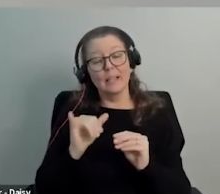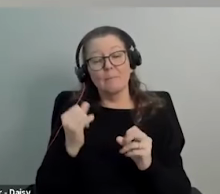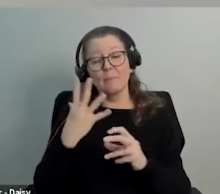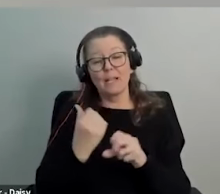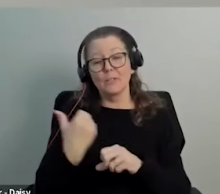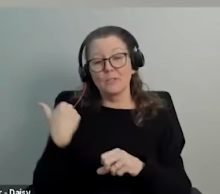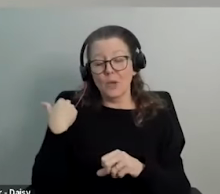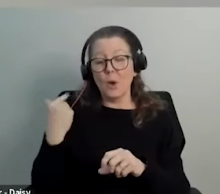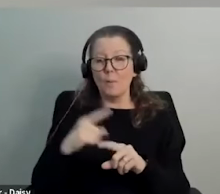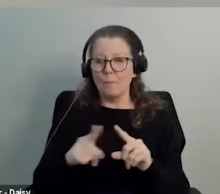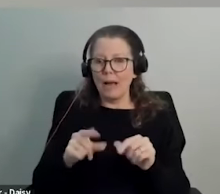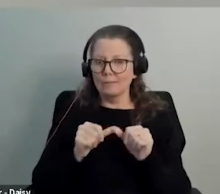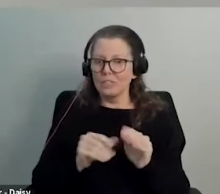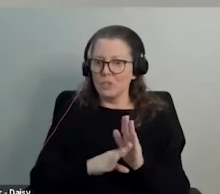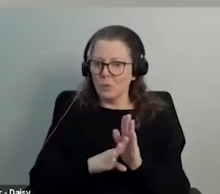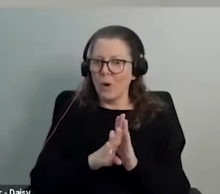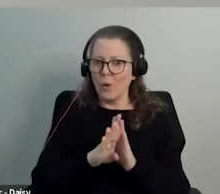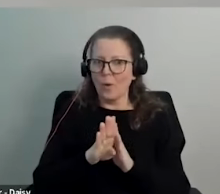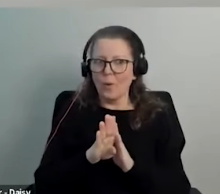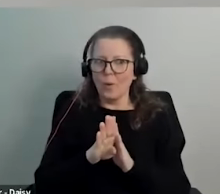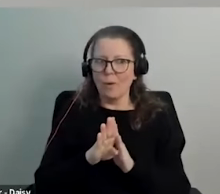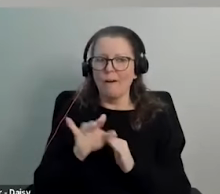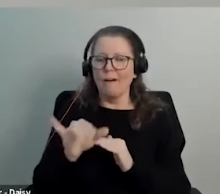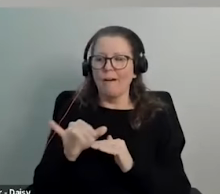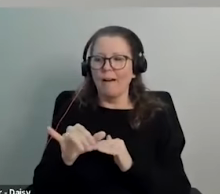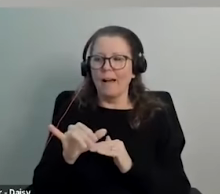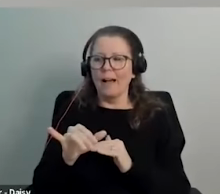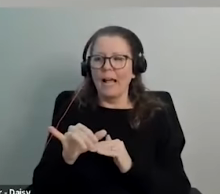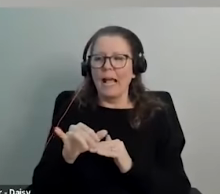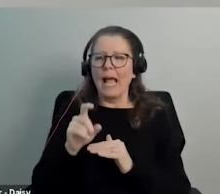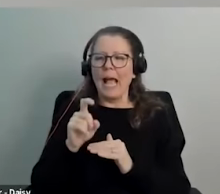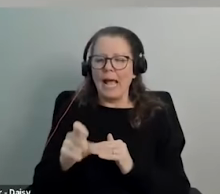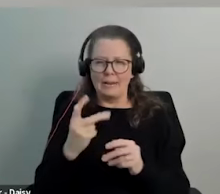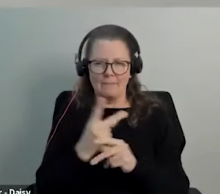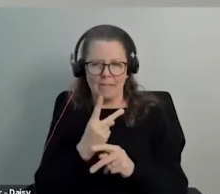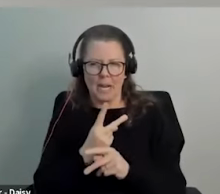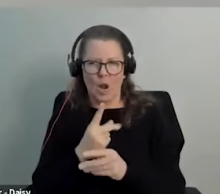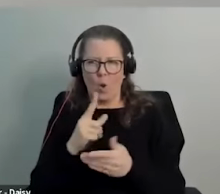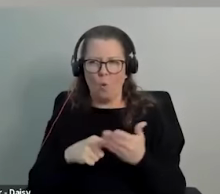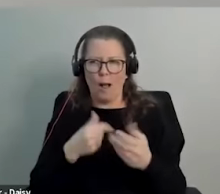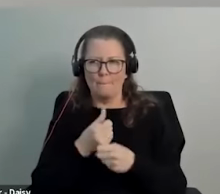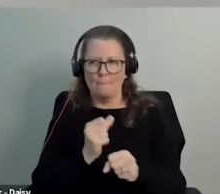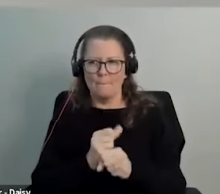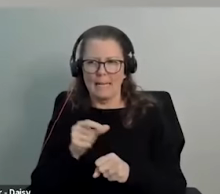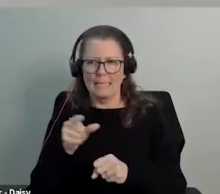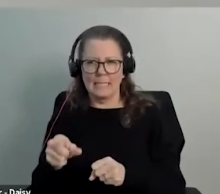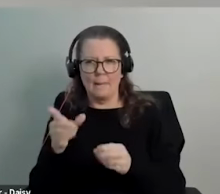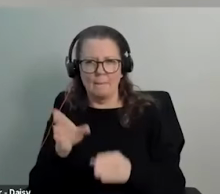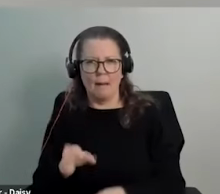but it sort of like was what made him have that aha moment. And of course, you're not gonna always be able to figure